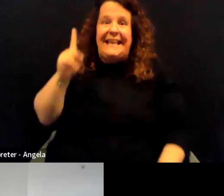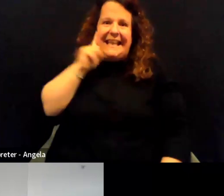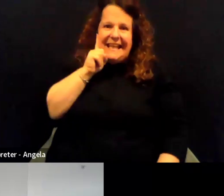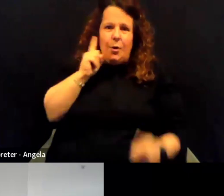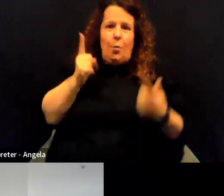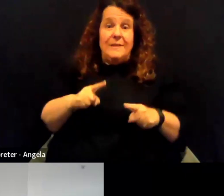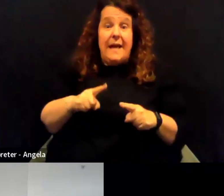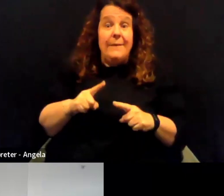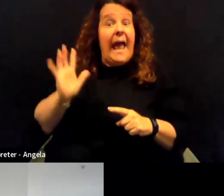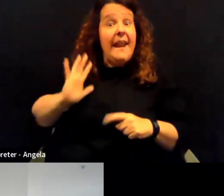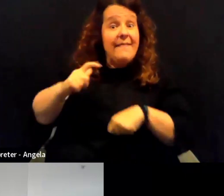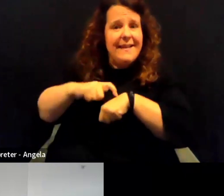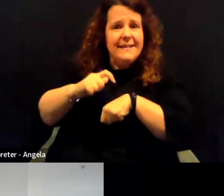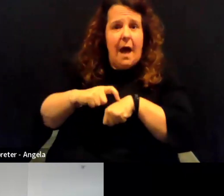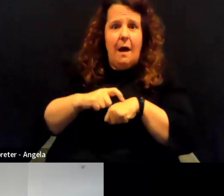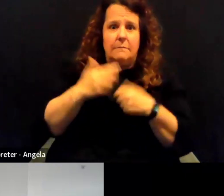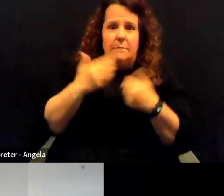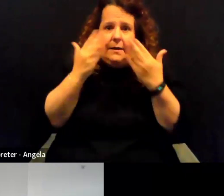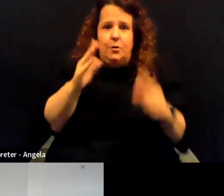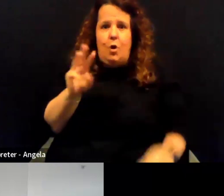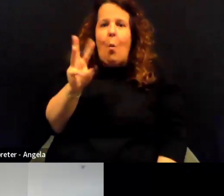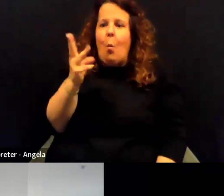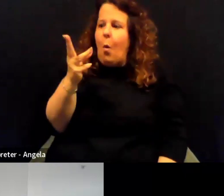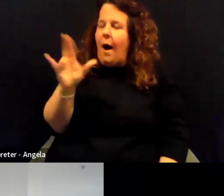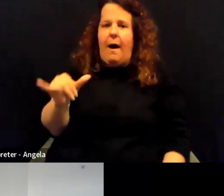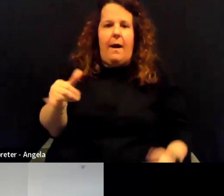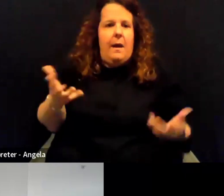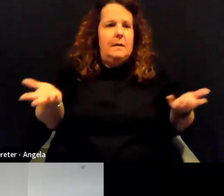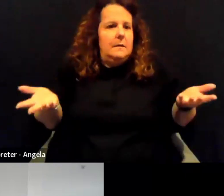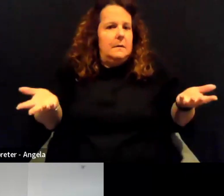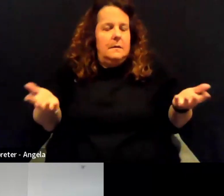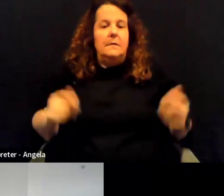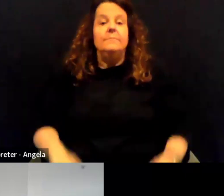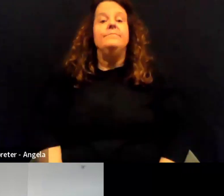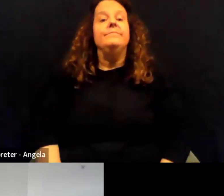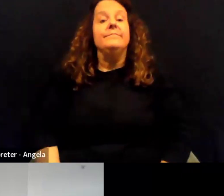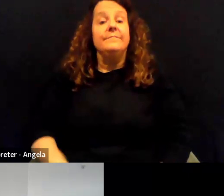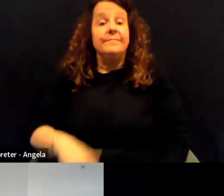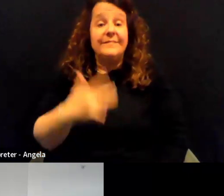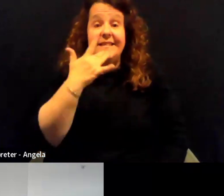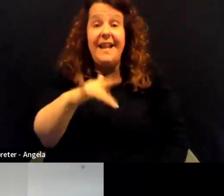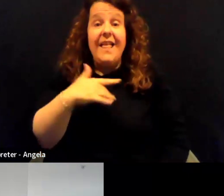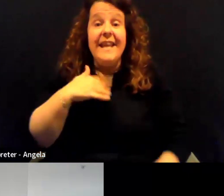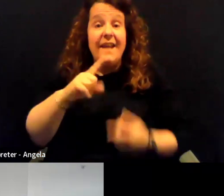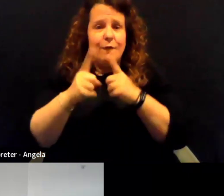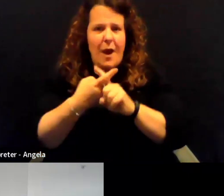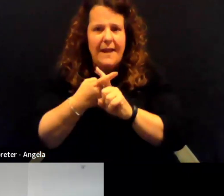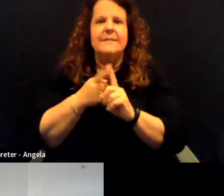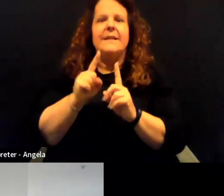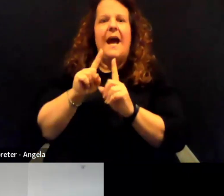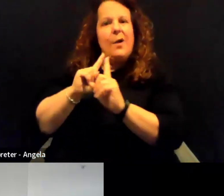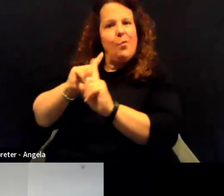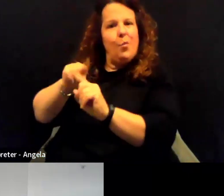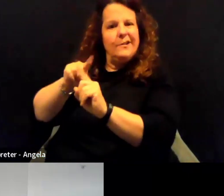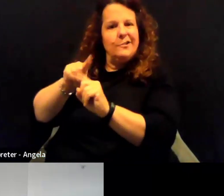And I was very fortunate that I had a friend who I was very close with, who I went to his house almost every day after school.